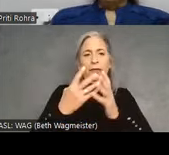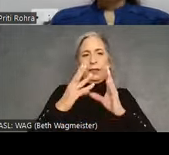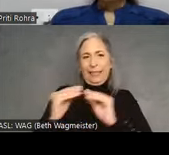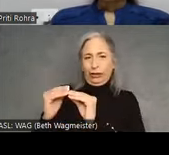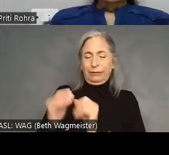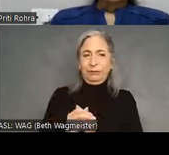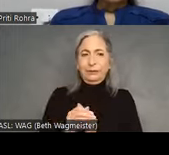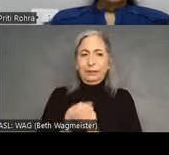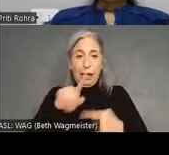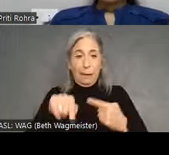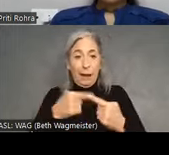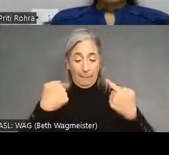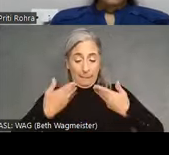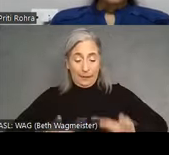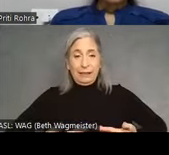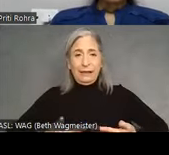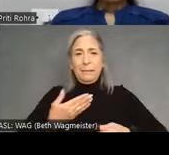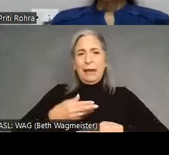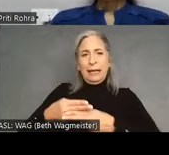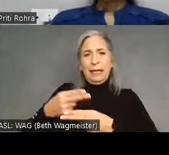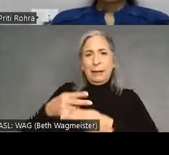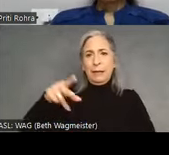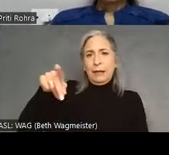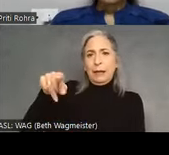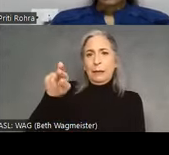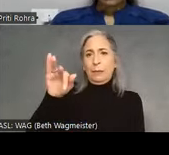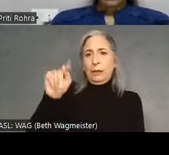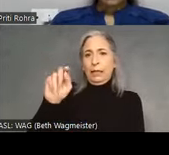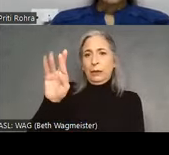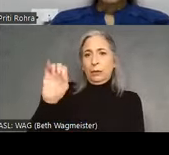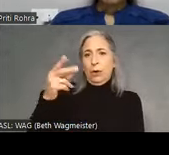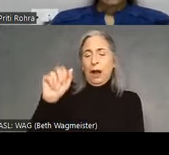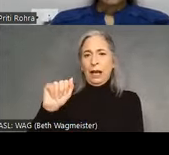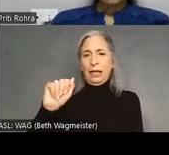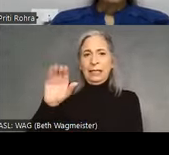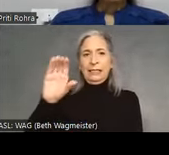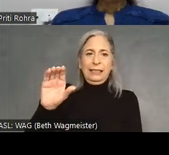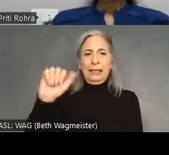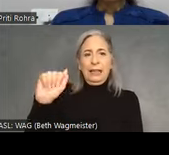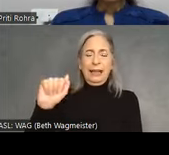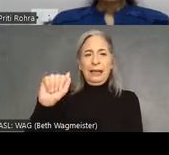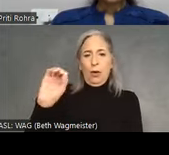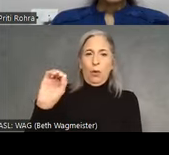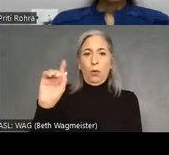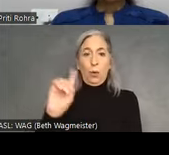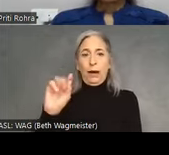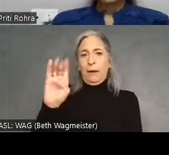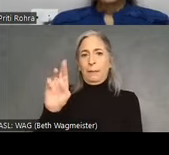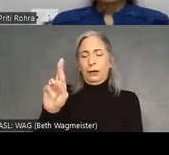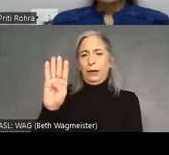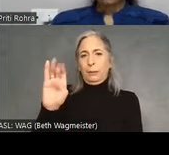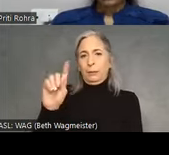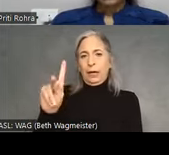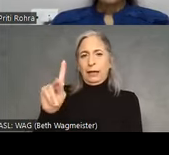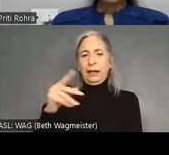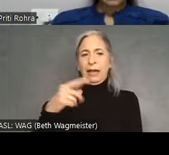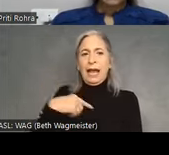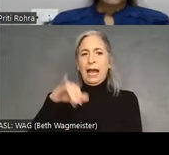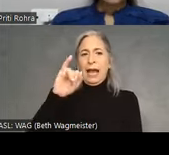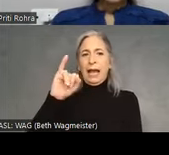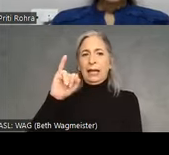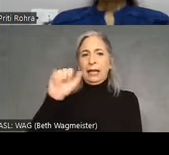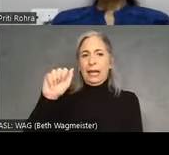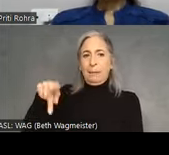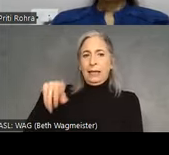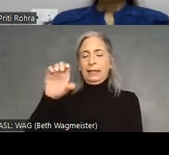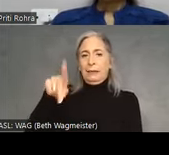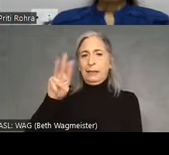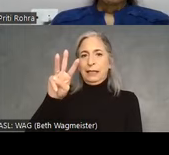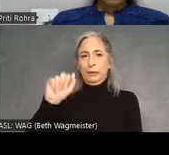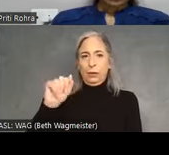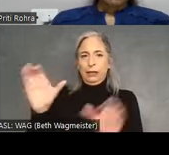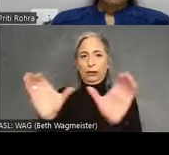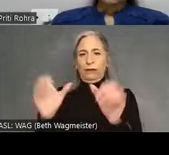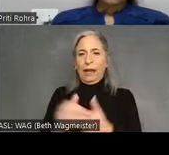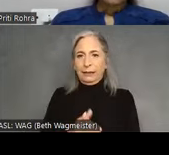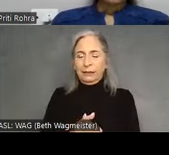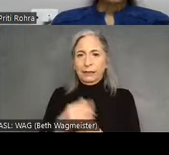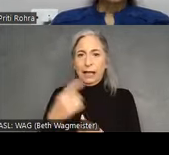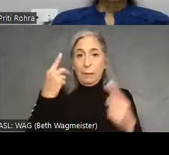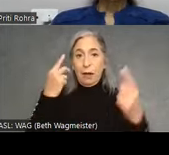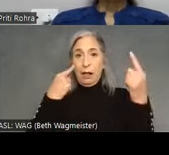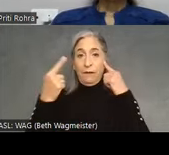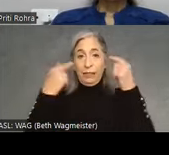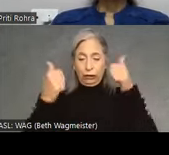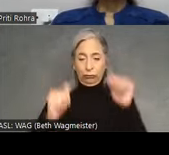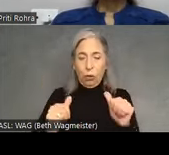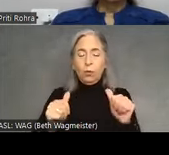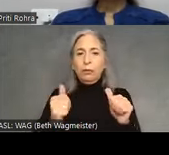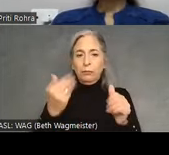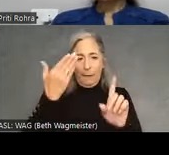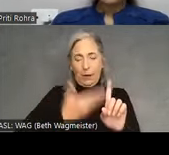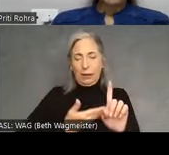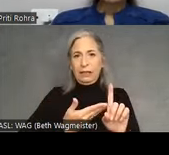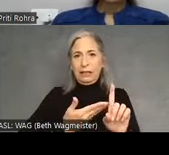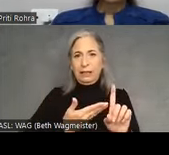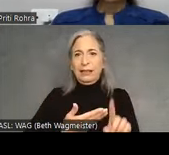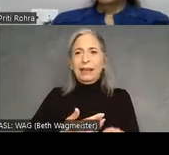About myself. I am Priti Rohra at Barrier Break. I am a low vision person. But I am a native screen